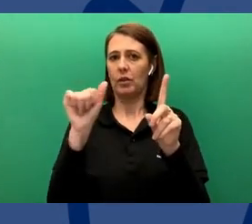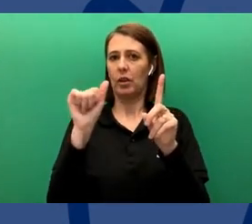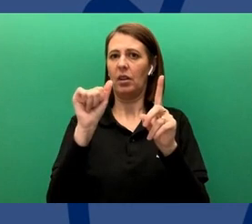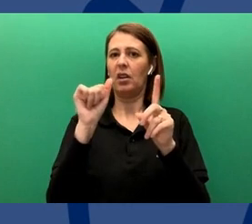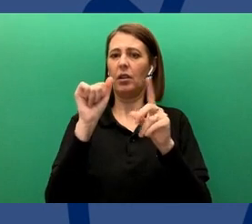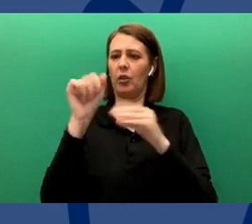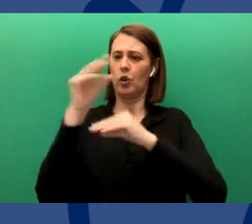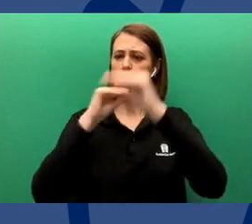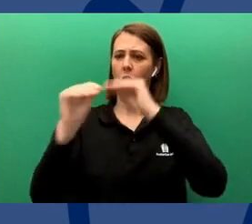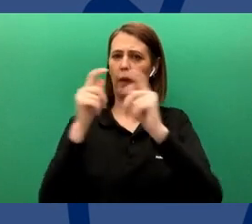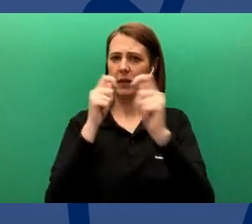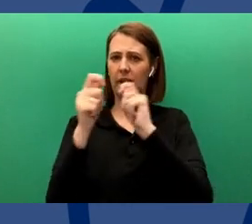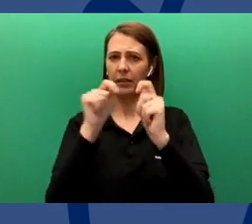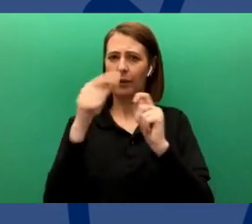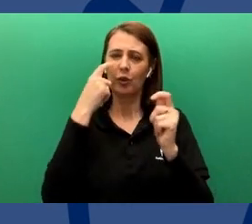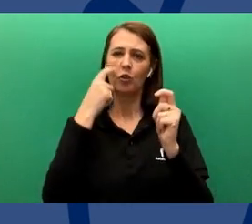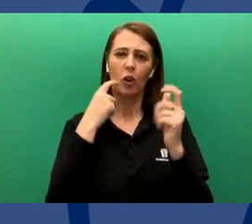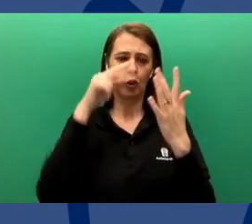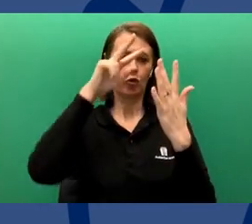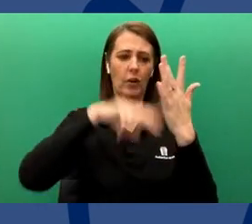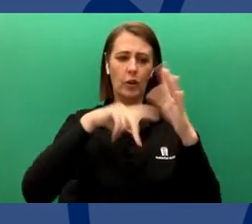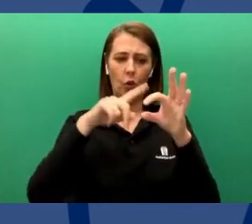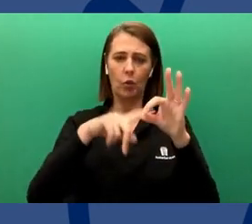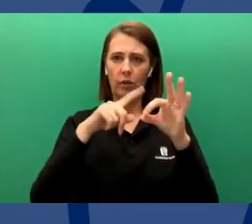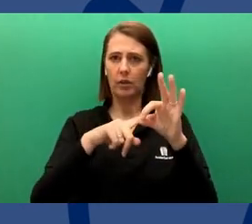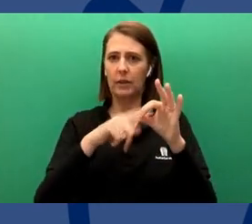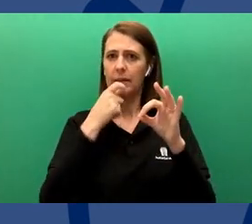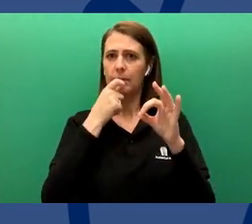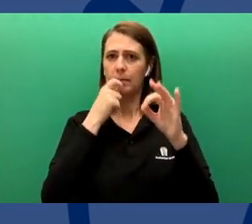question ‑ it's getting a bit blurry ‑ ‑ ‑